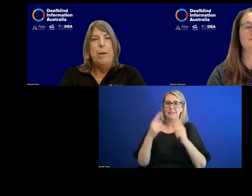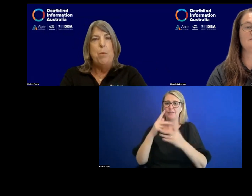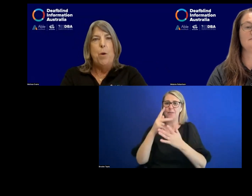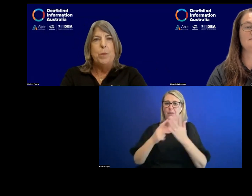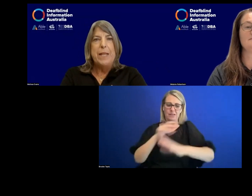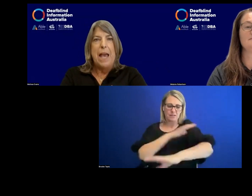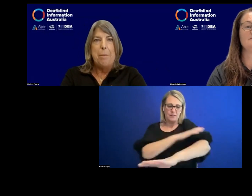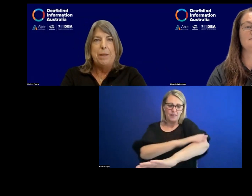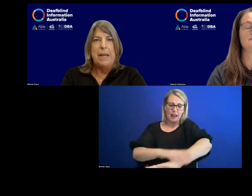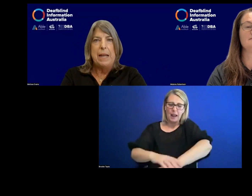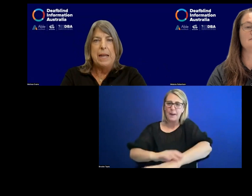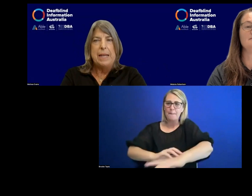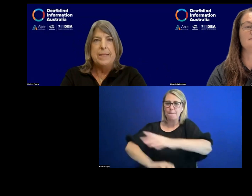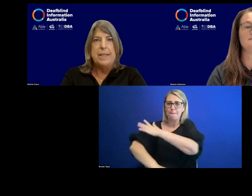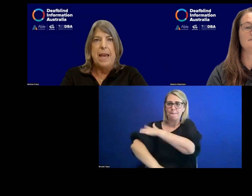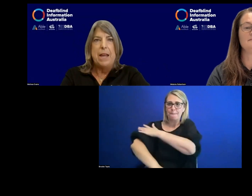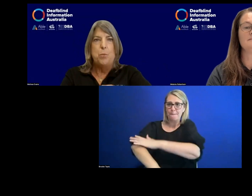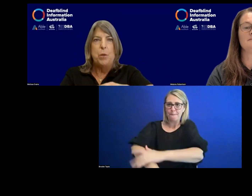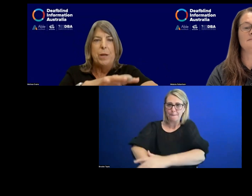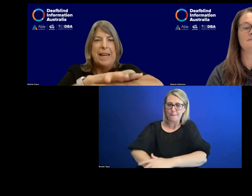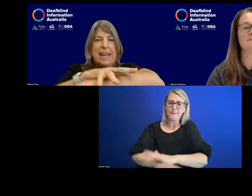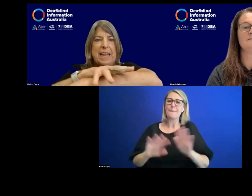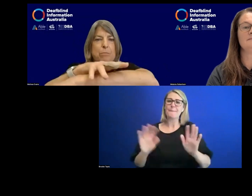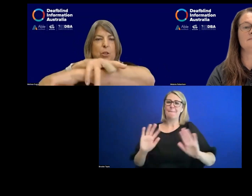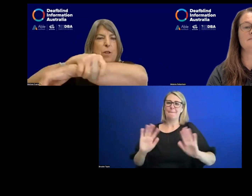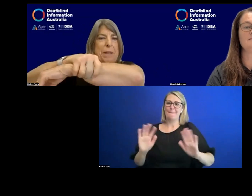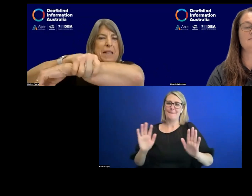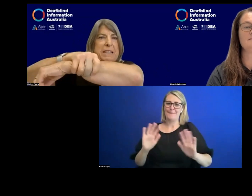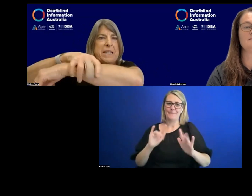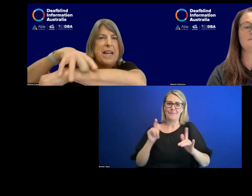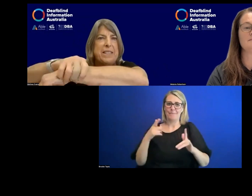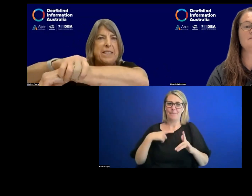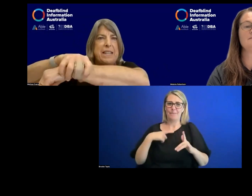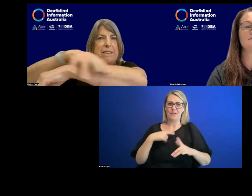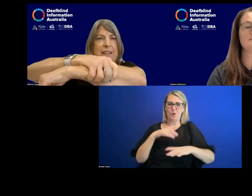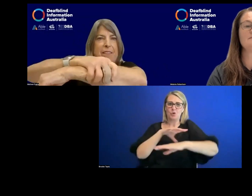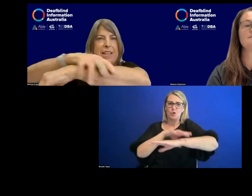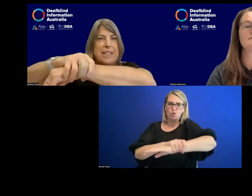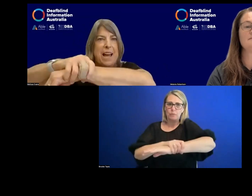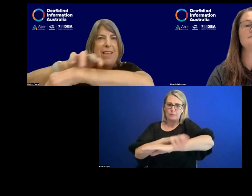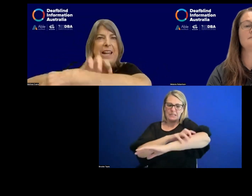but what was happening is that we were getting gripping starting and things like that,